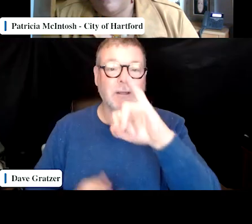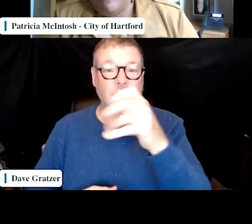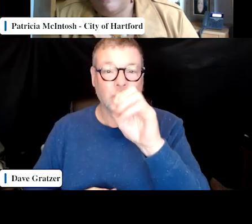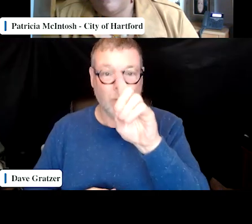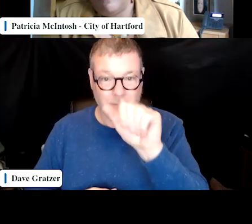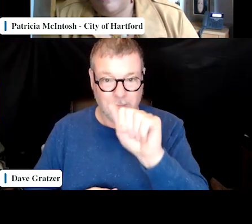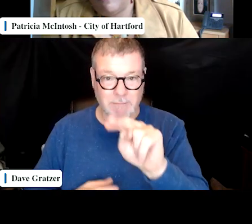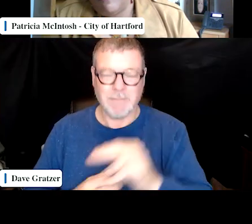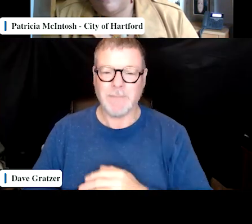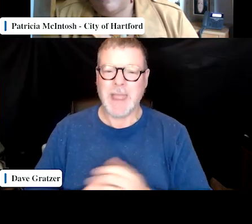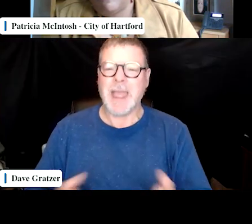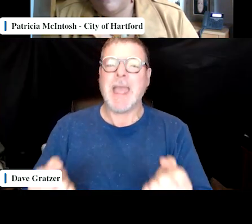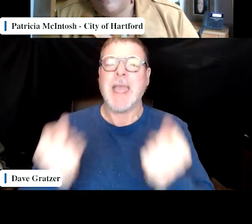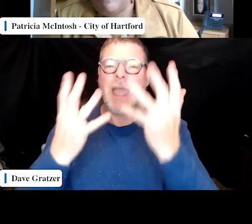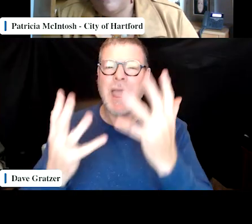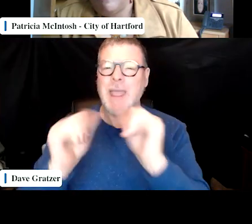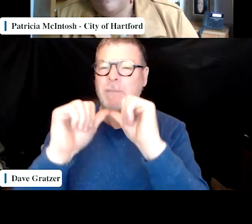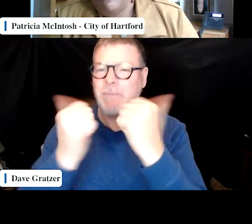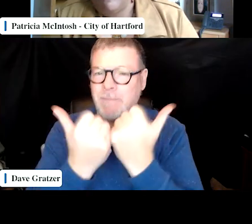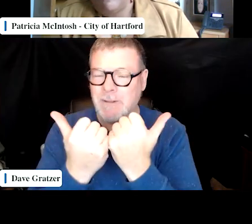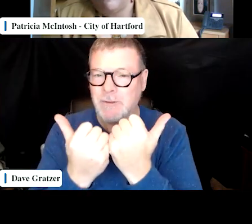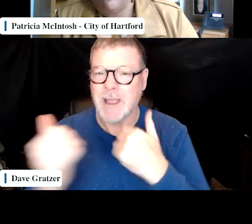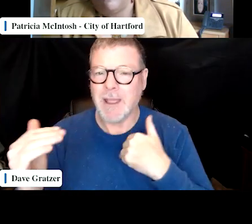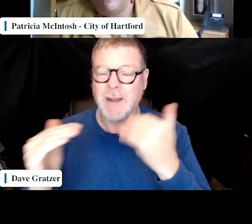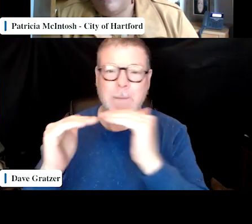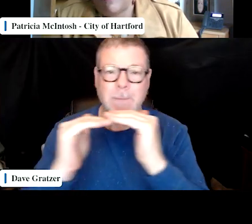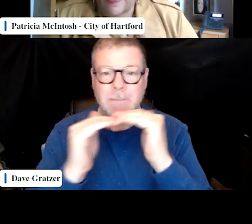Do we know how many agencies had peers with IDD?